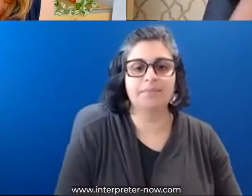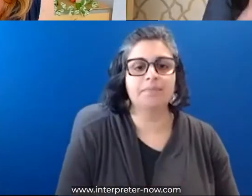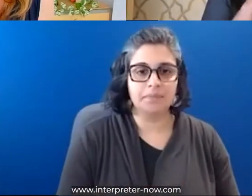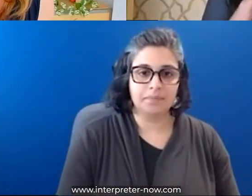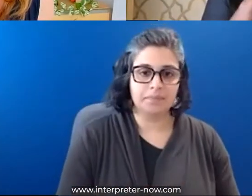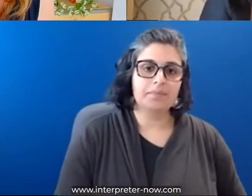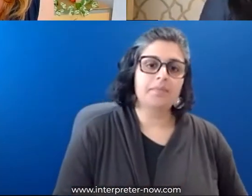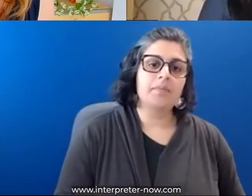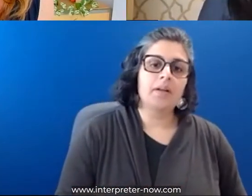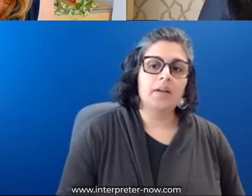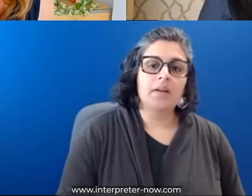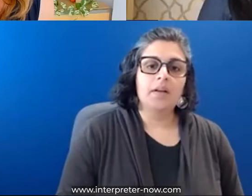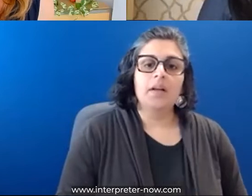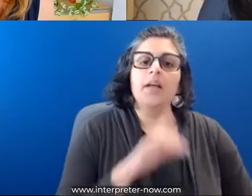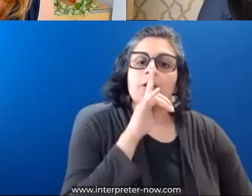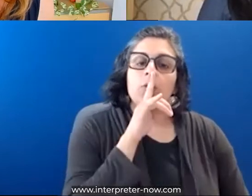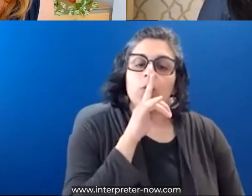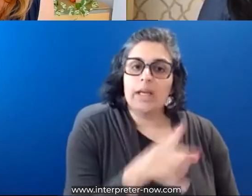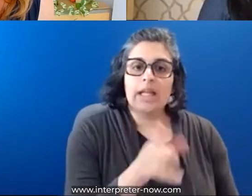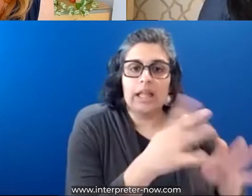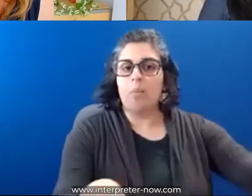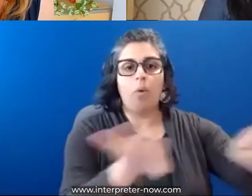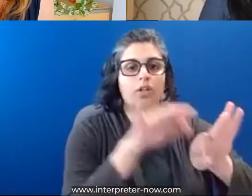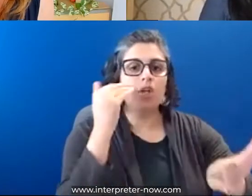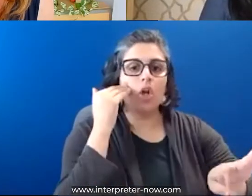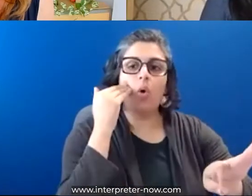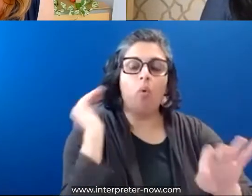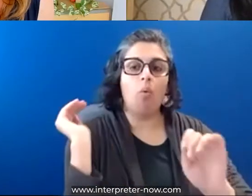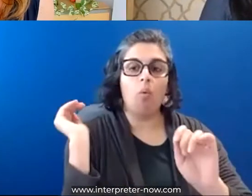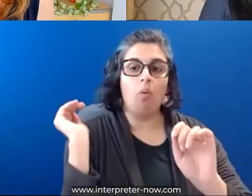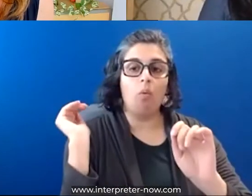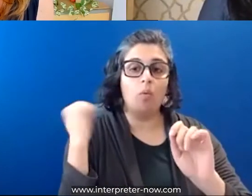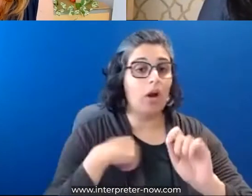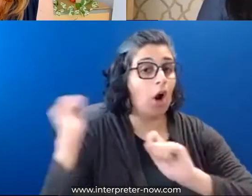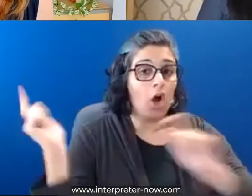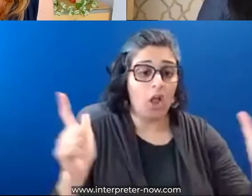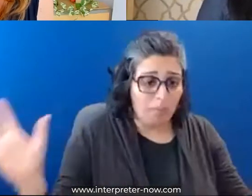It's really important to know that we are all motivated for different reasons.